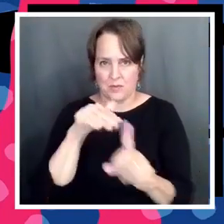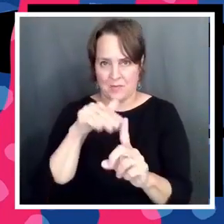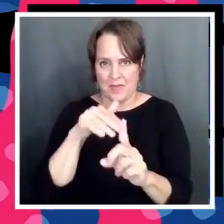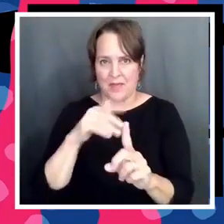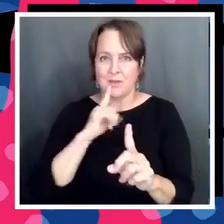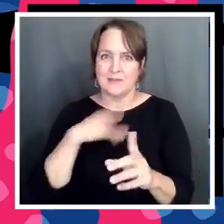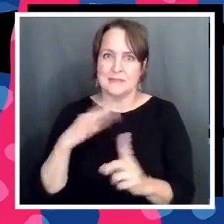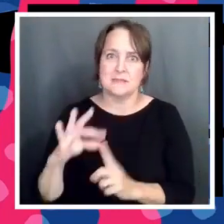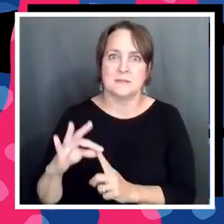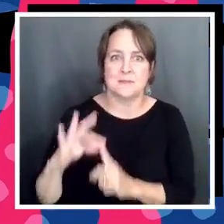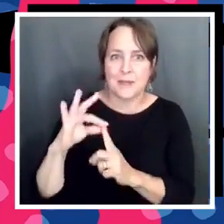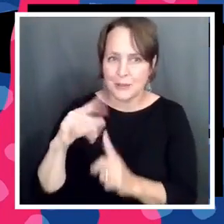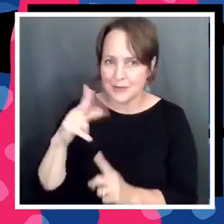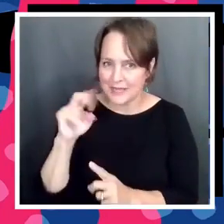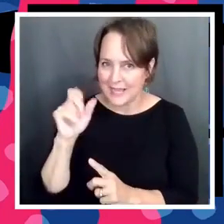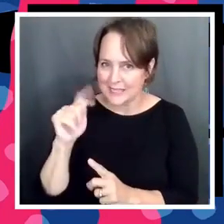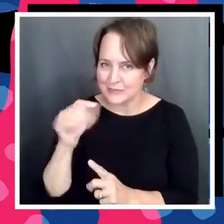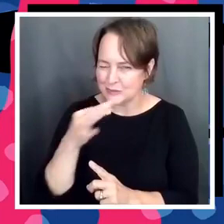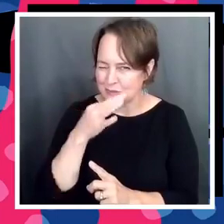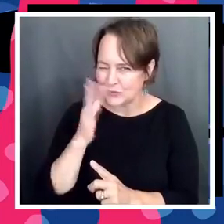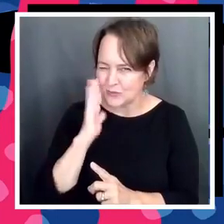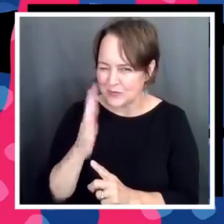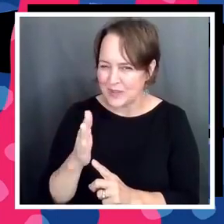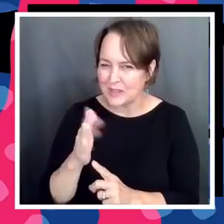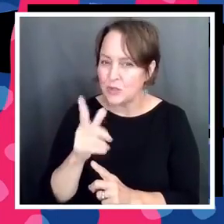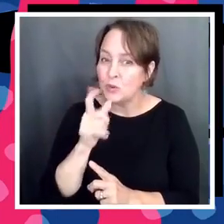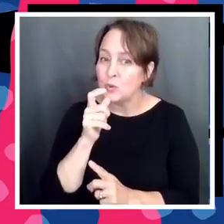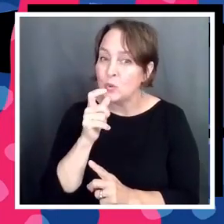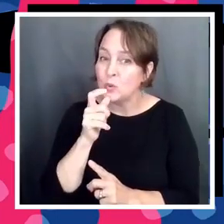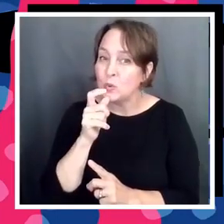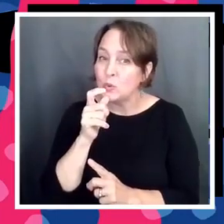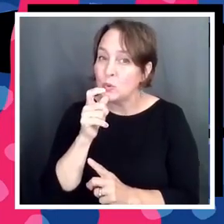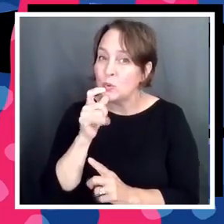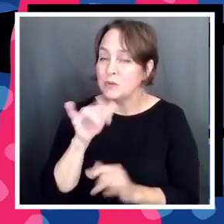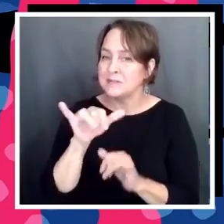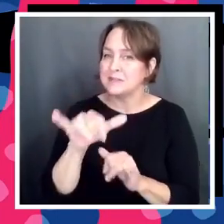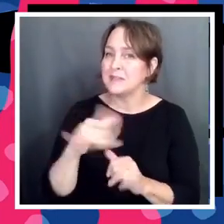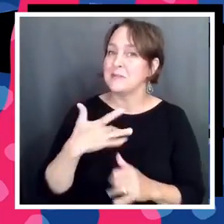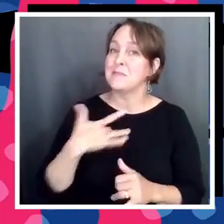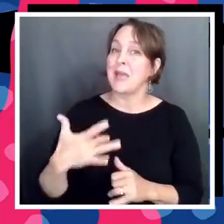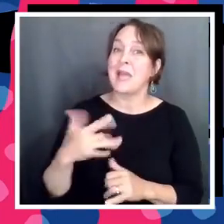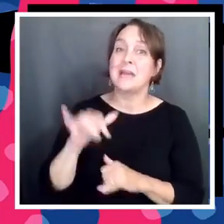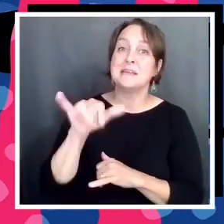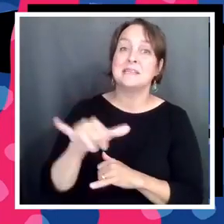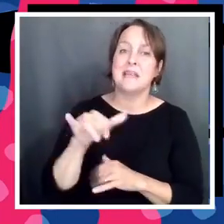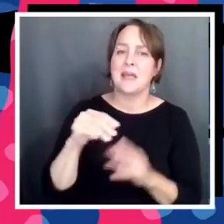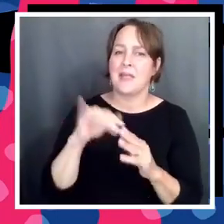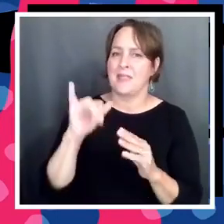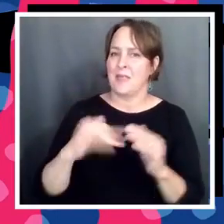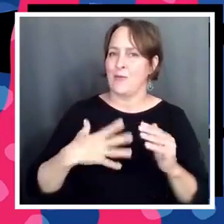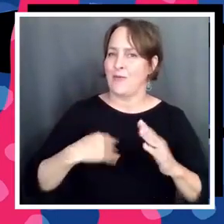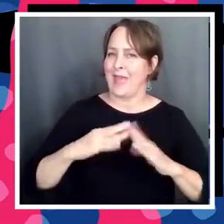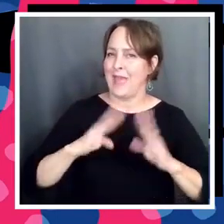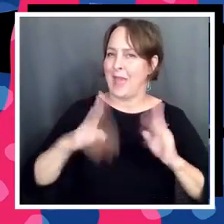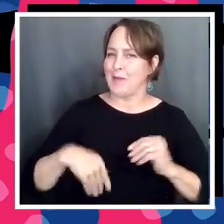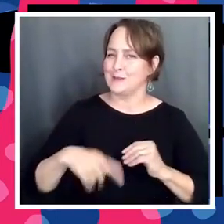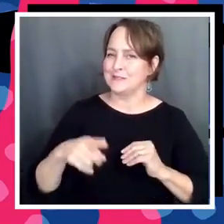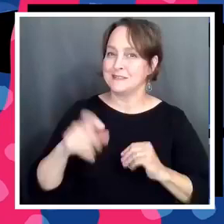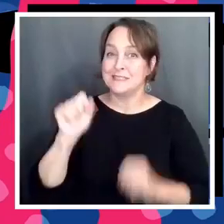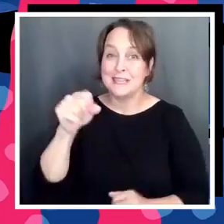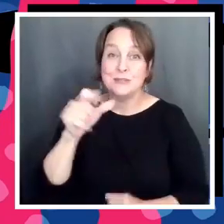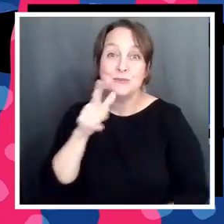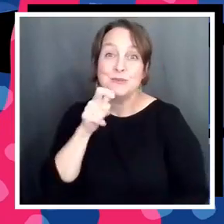IF YOU ARE JUST JOINING US